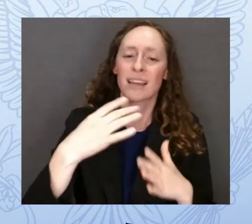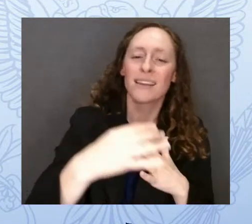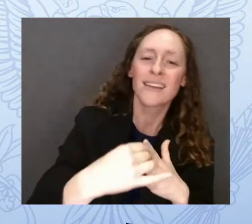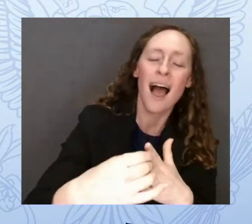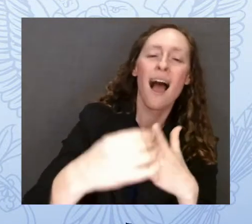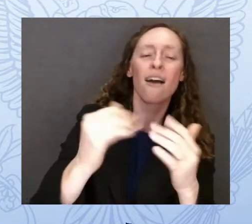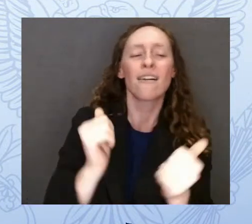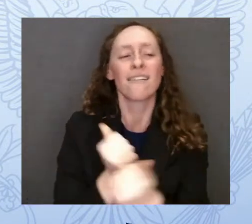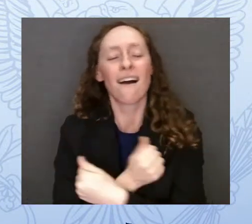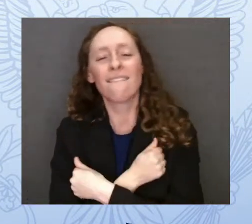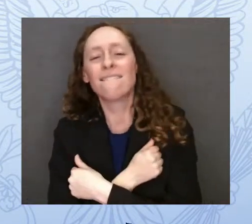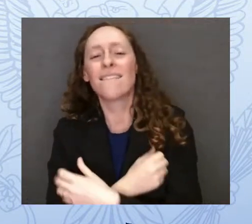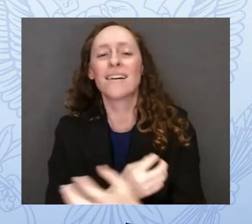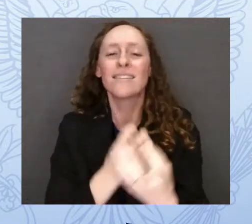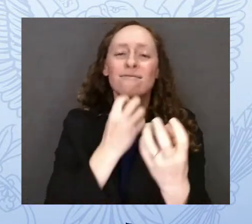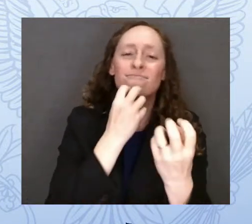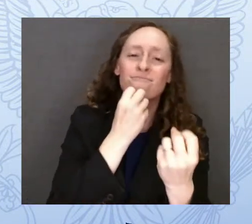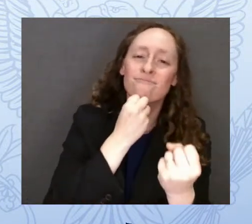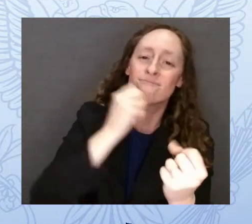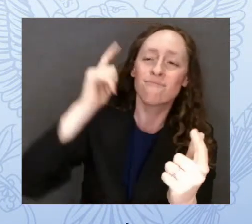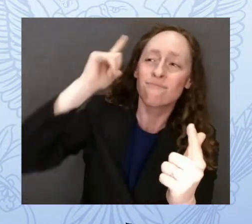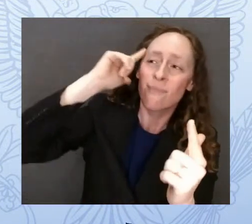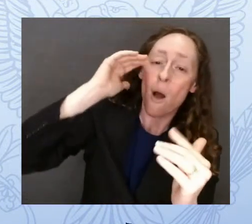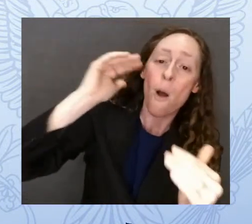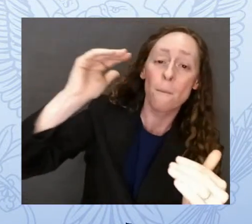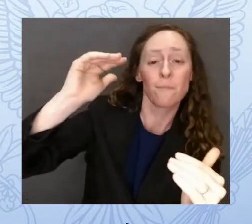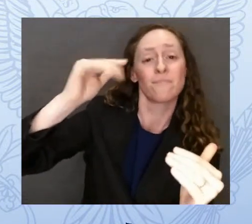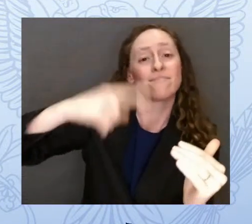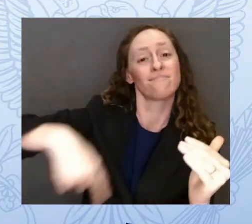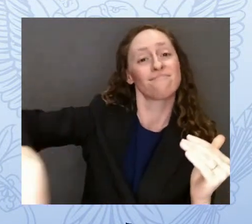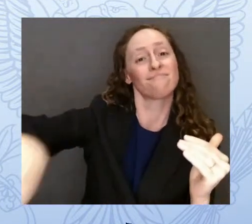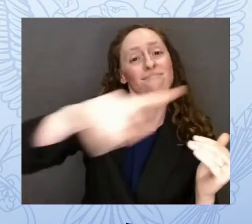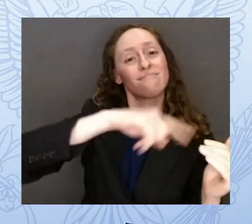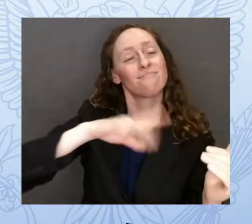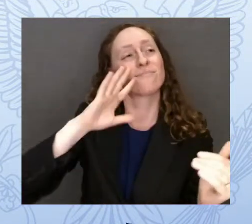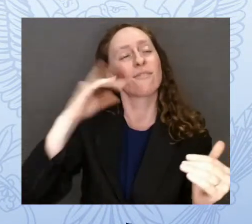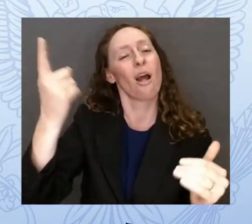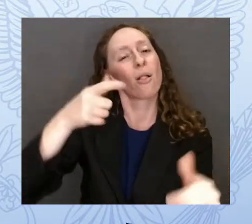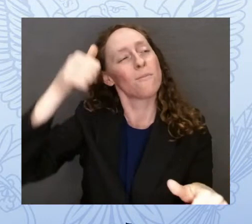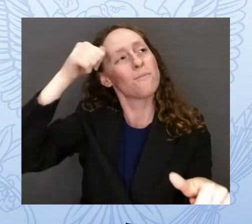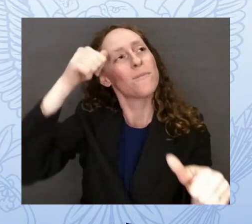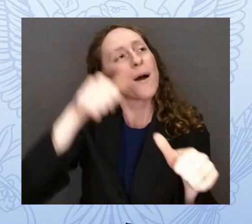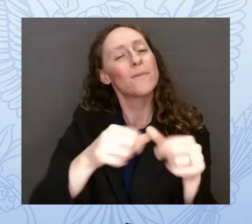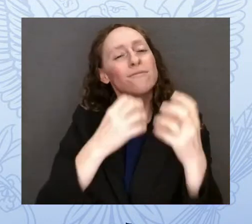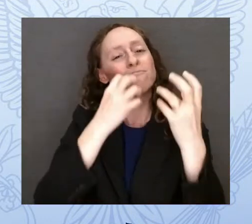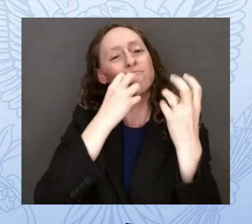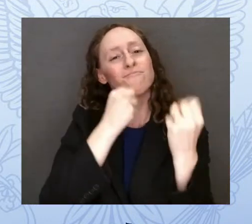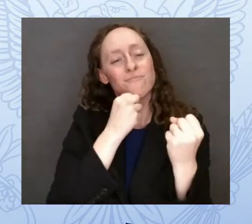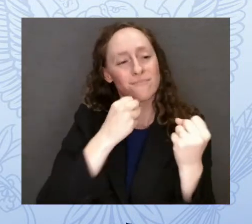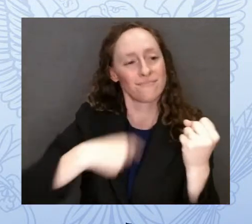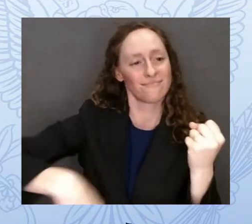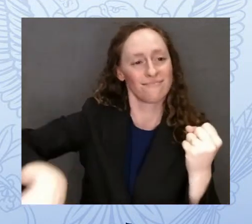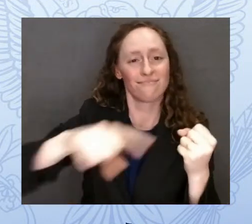Now, normally the press comes and you look at these beautiful plates of food